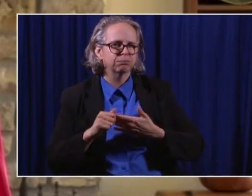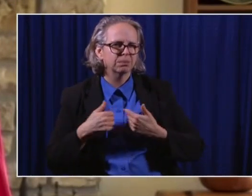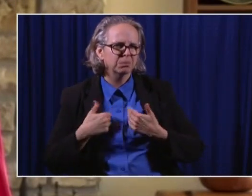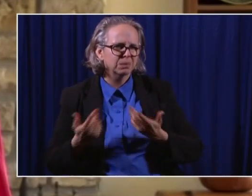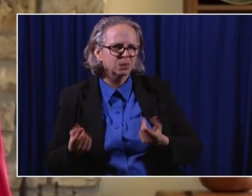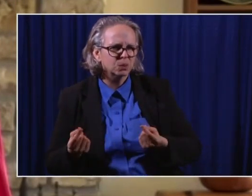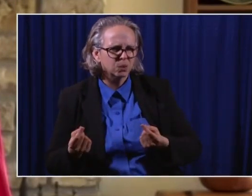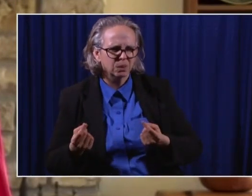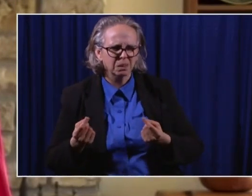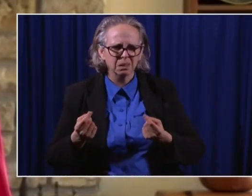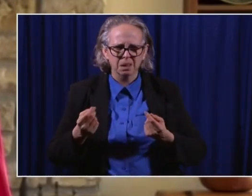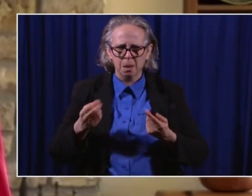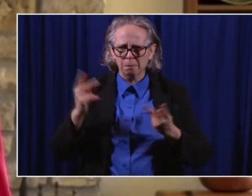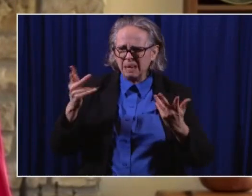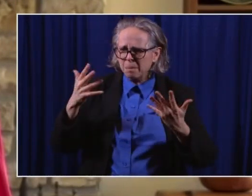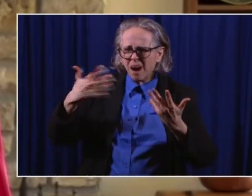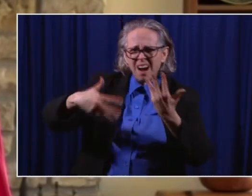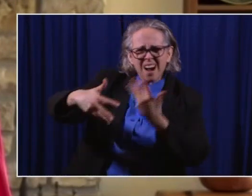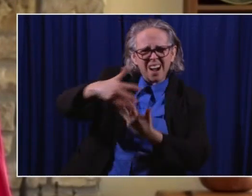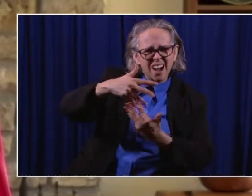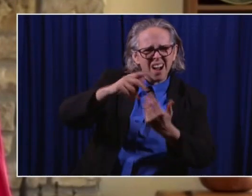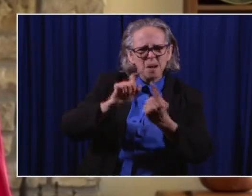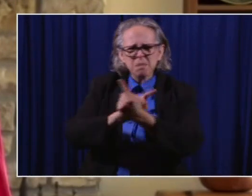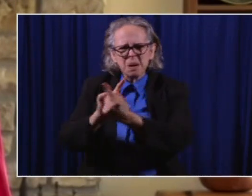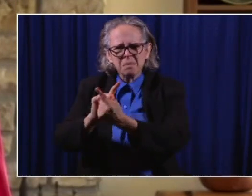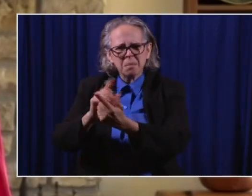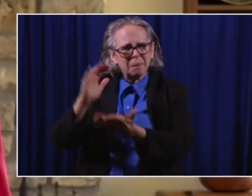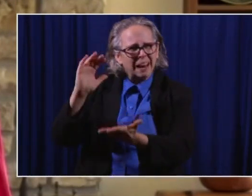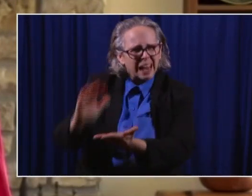WE KNOW IF WE REDUCE THE NUMBER OF PEOPLE COME IN CONTACT WITH